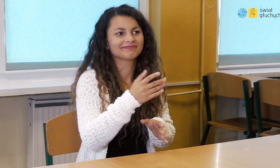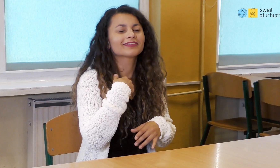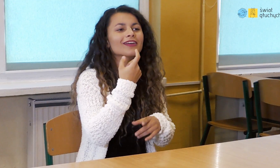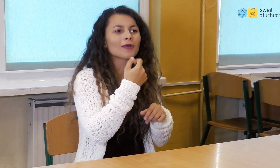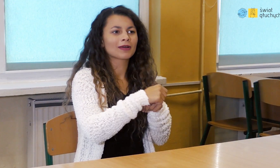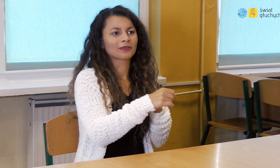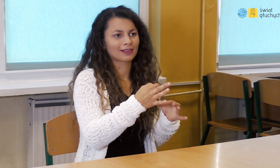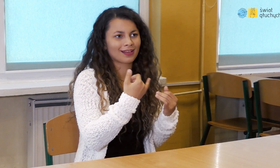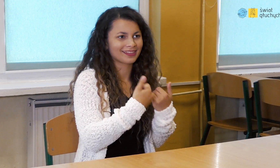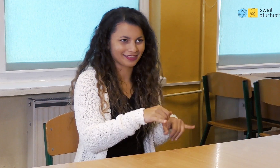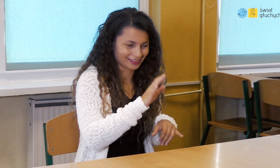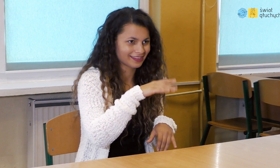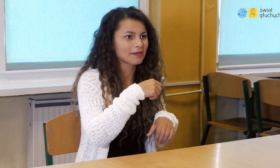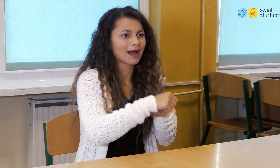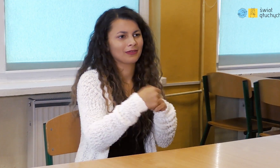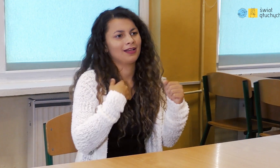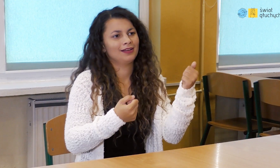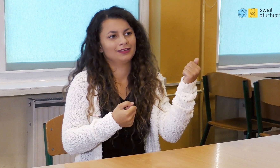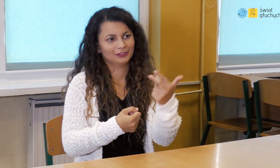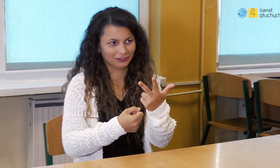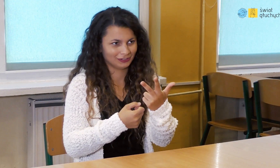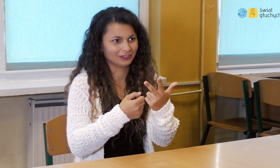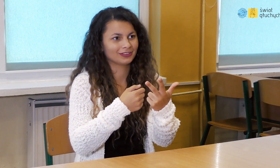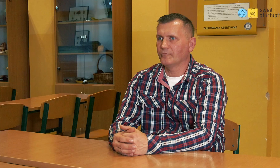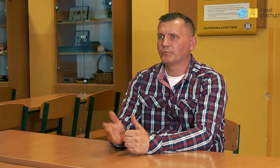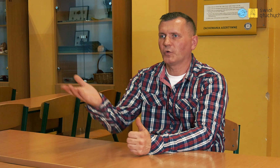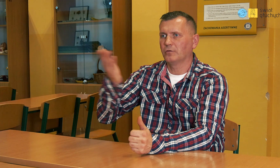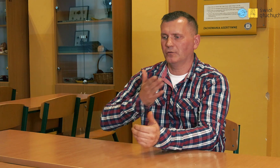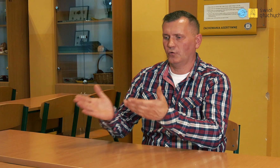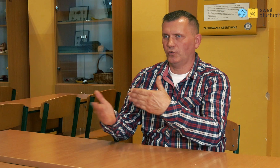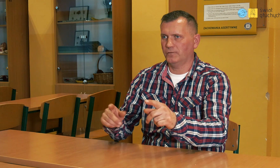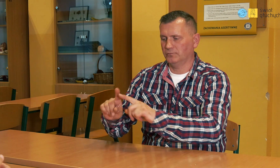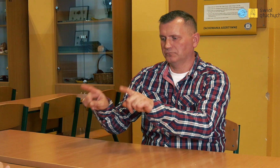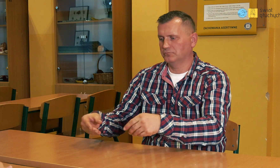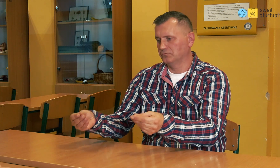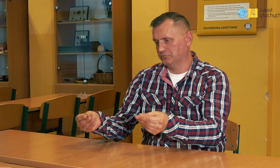Nowadays, there are three parts to the high school graduation exams... We received tasks on sheets of paper,